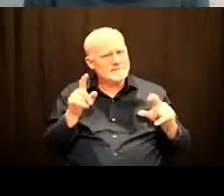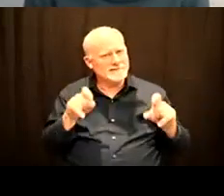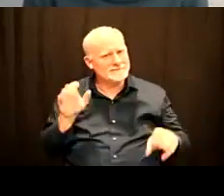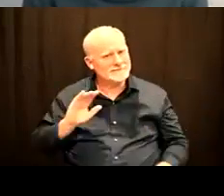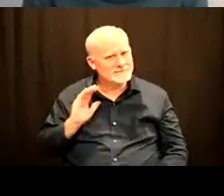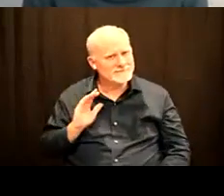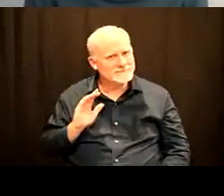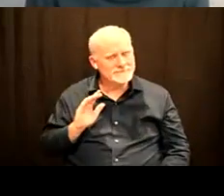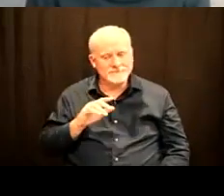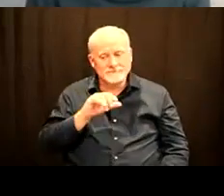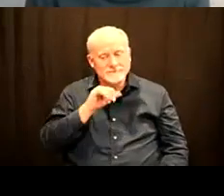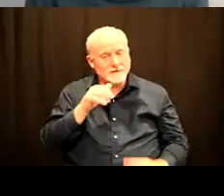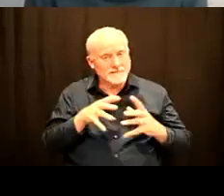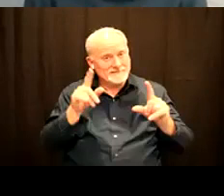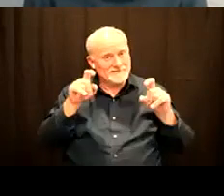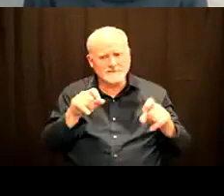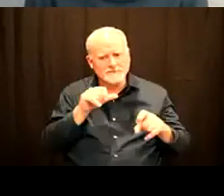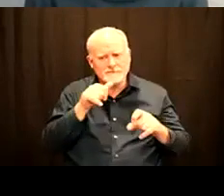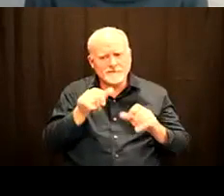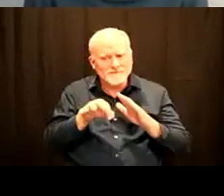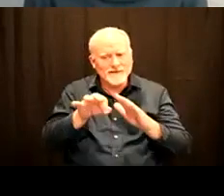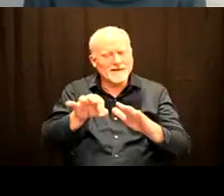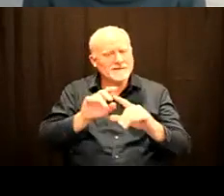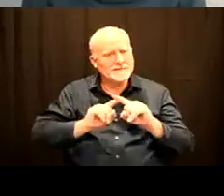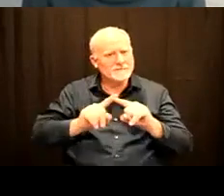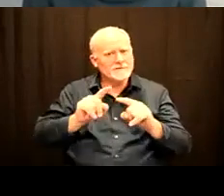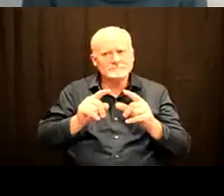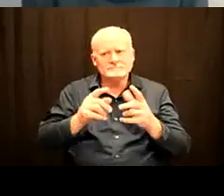doing as much testing we weren't finding all of the cases so this just means that we didn't